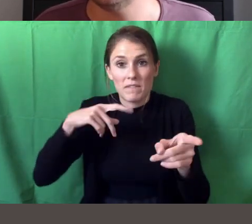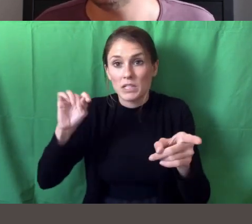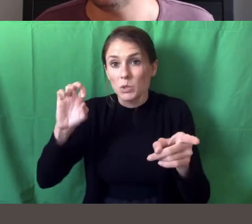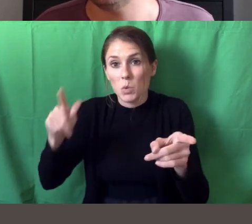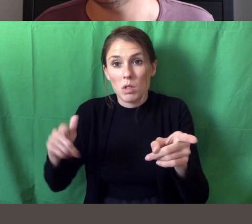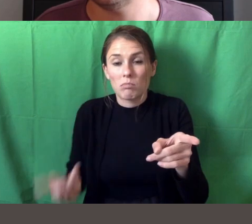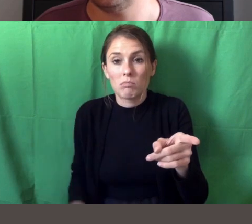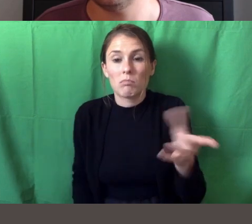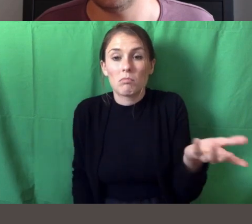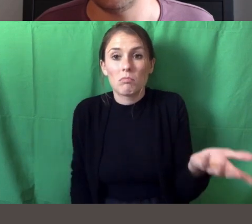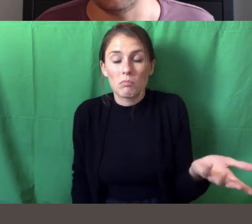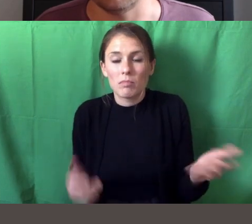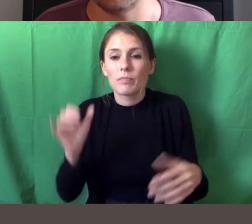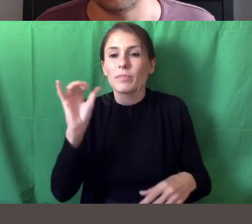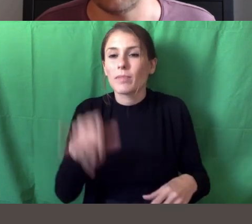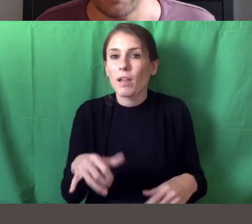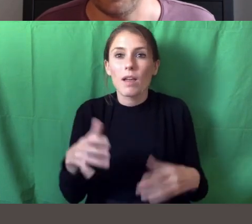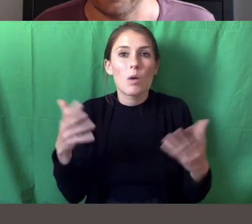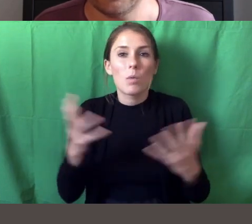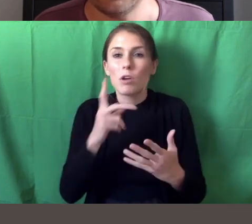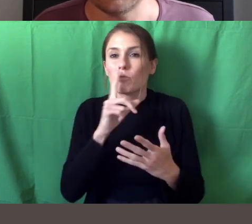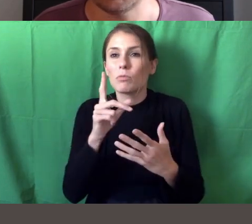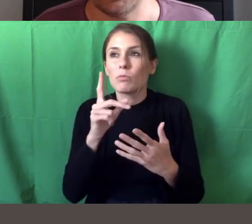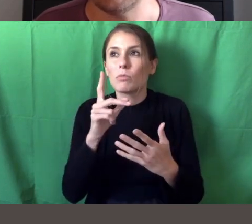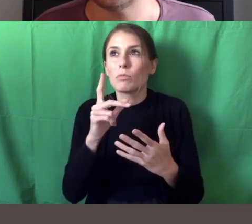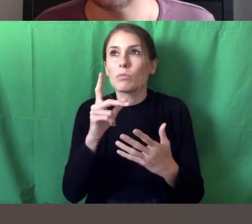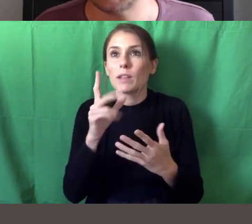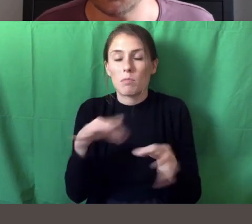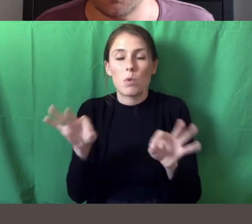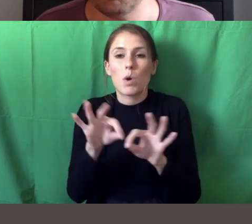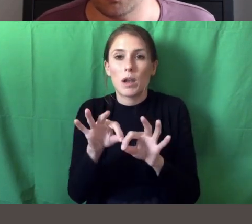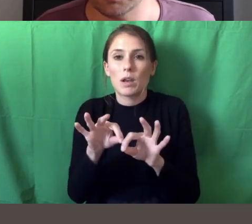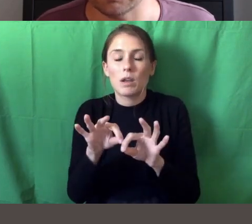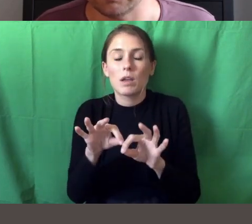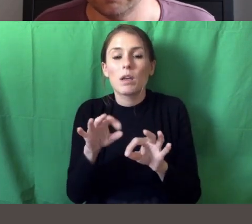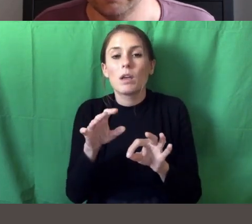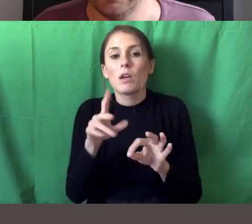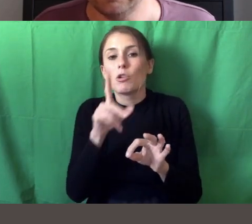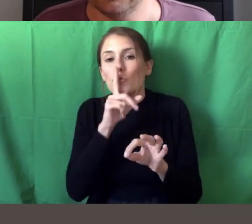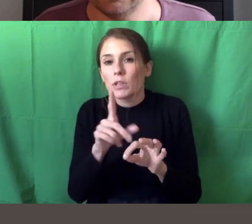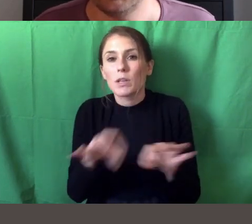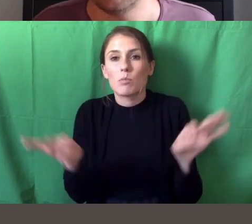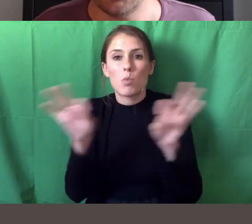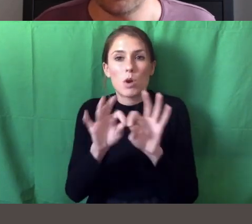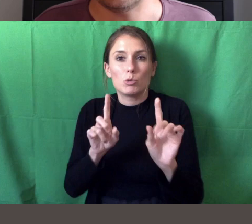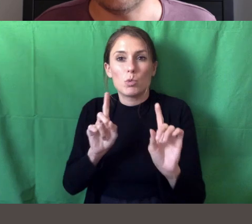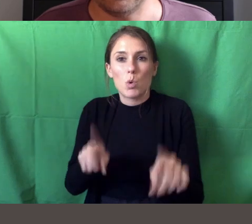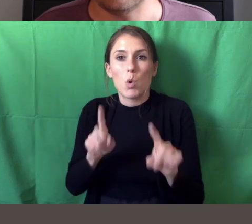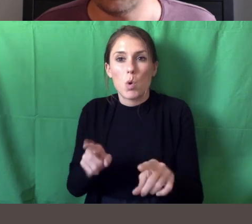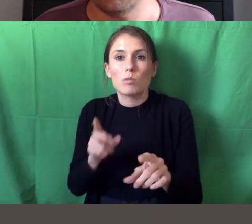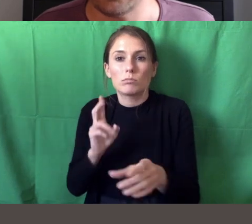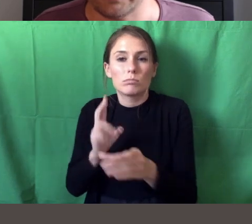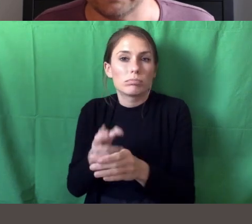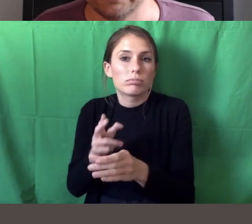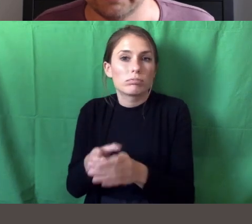industry and I did not know about this valuable tool. And that is why it is so important that